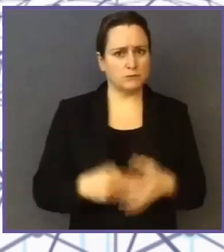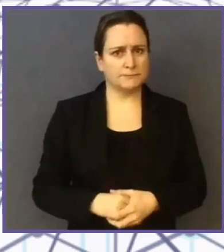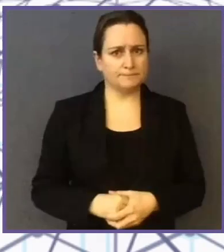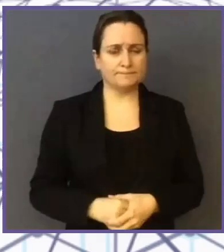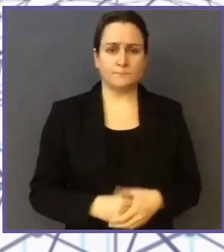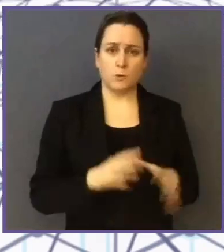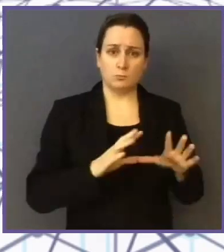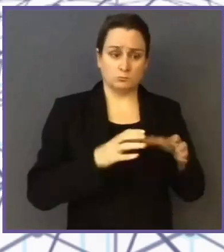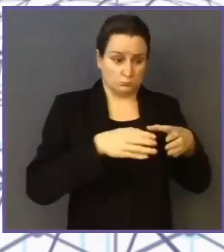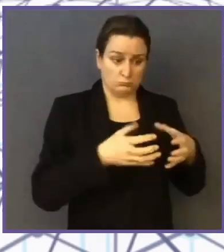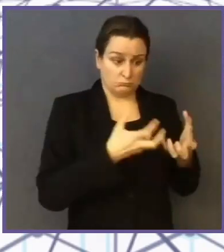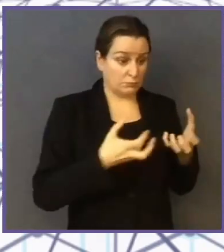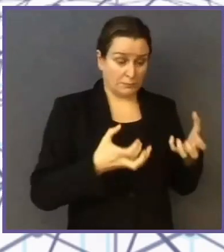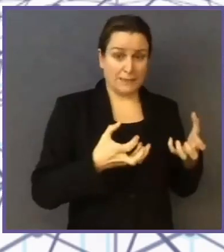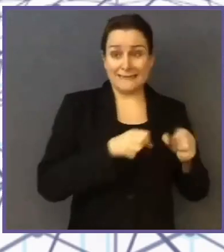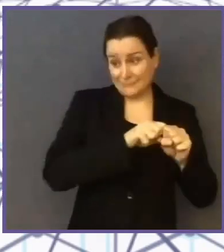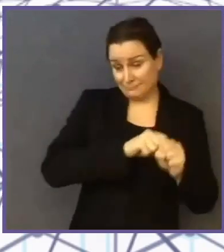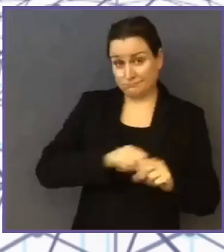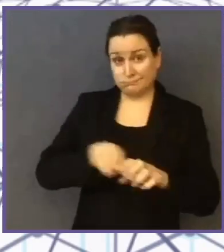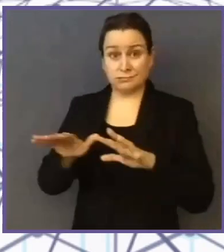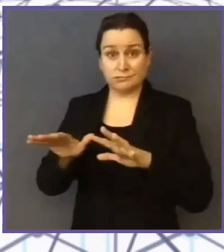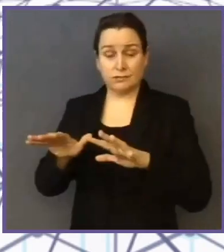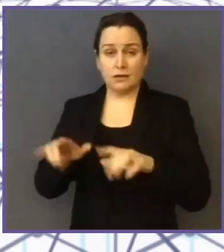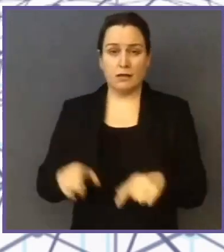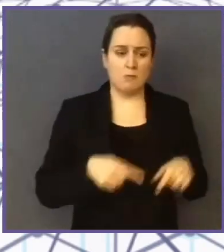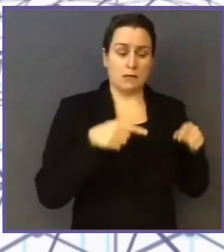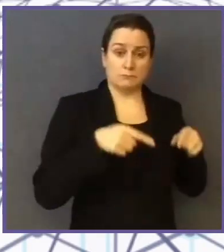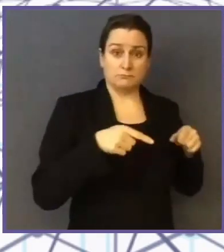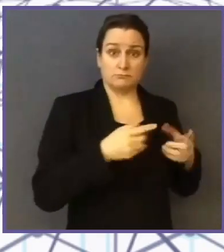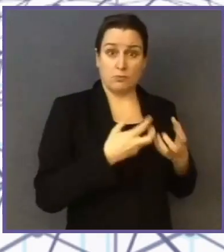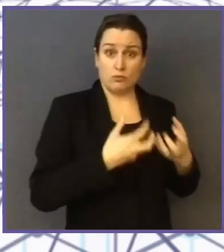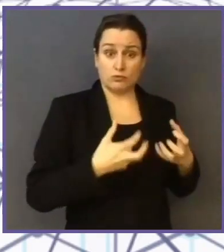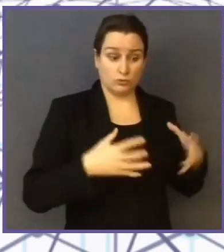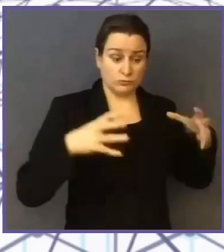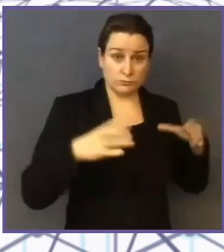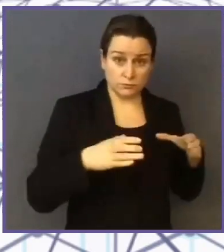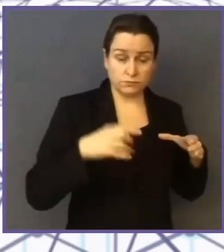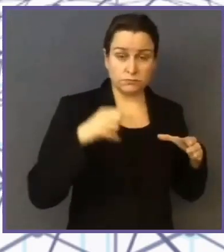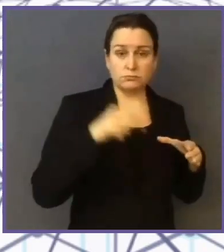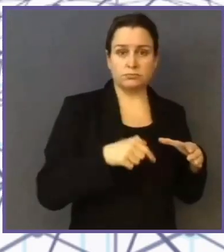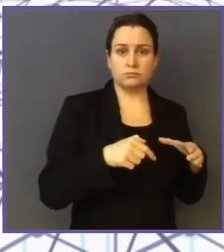The monopoly that globalised mass production now has with one size fits all solutions limited